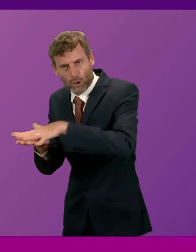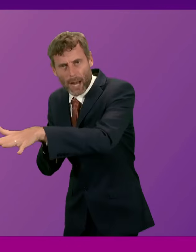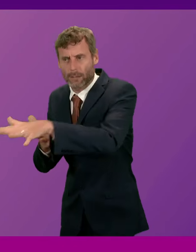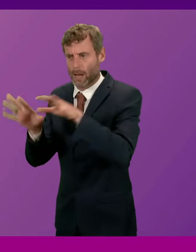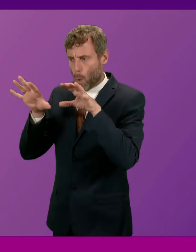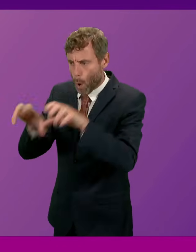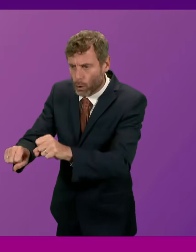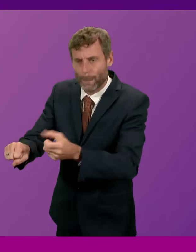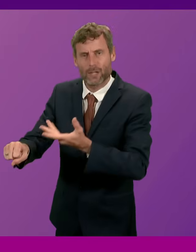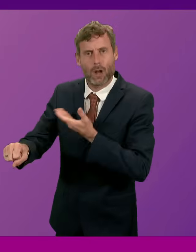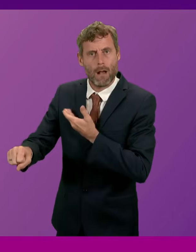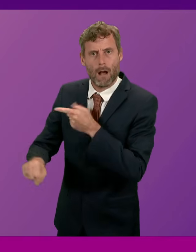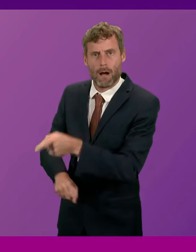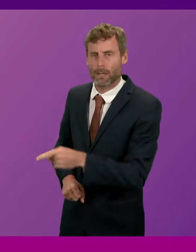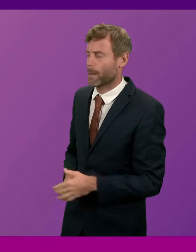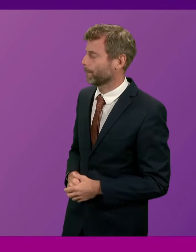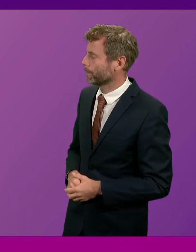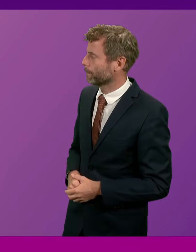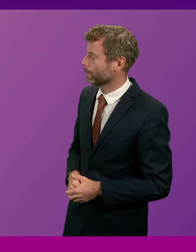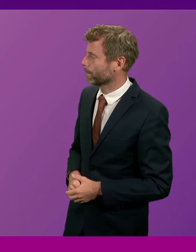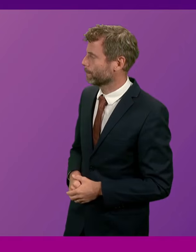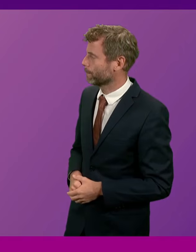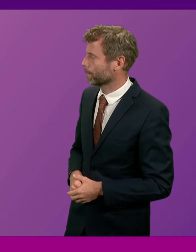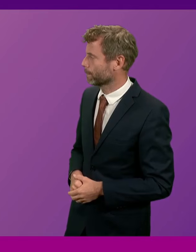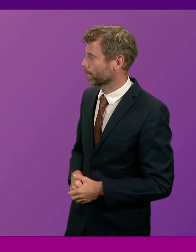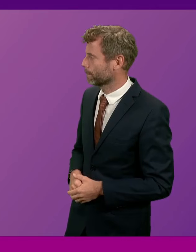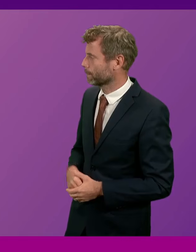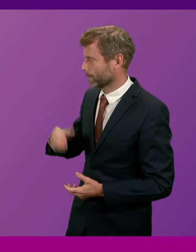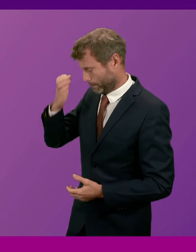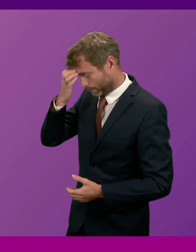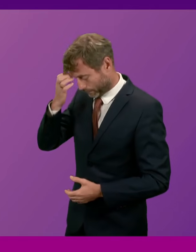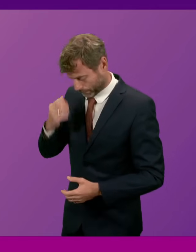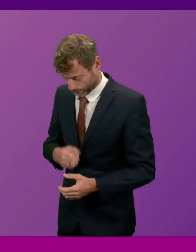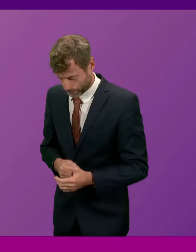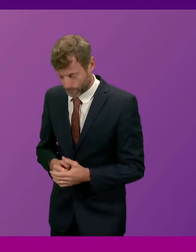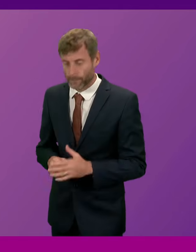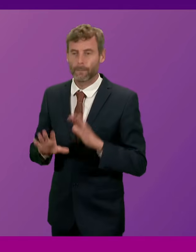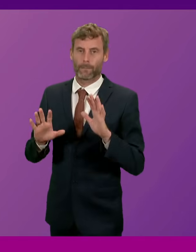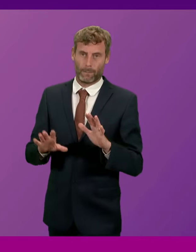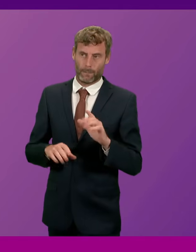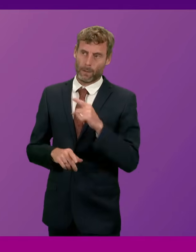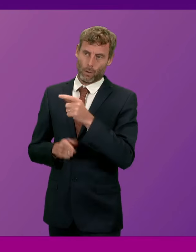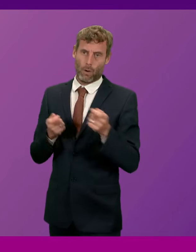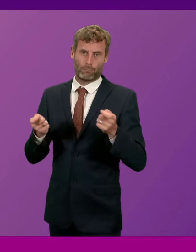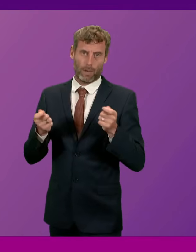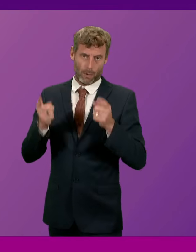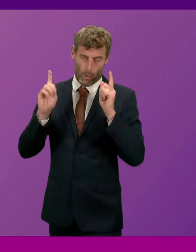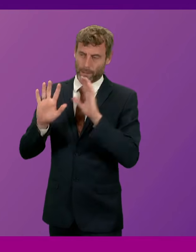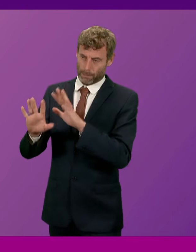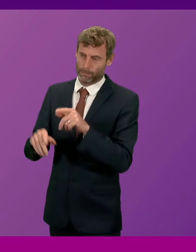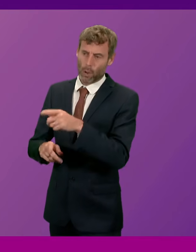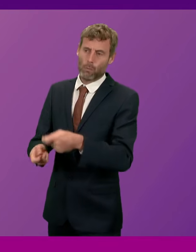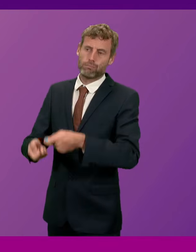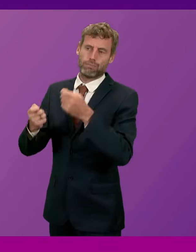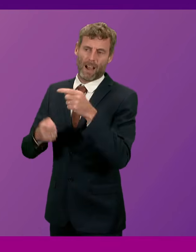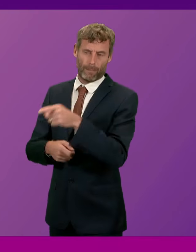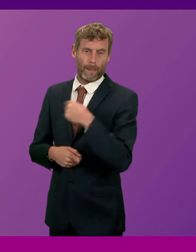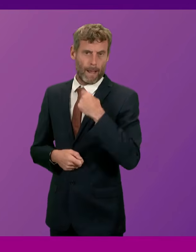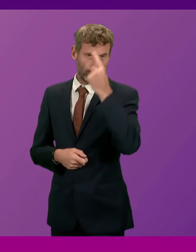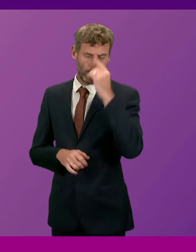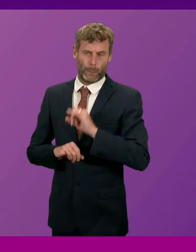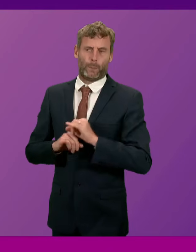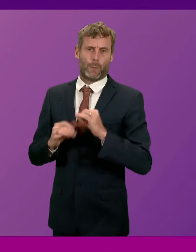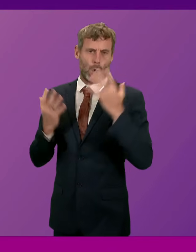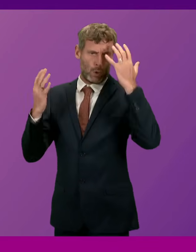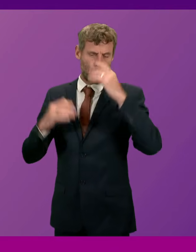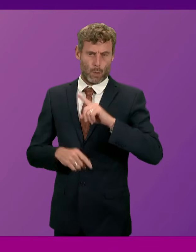First, I understand the depth of Mr Greer’s concern about the visit of the President